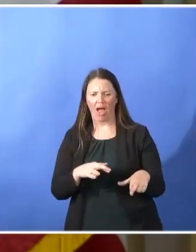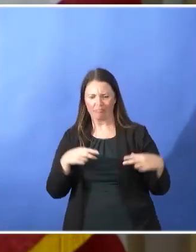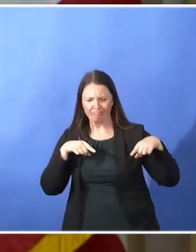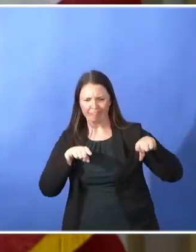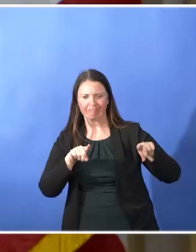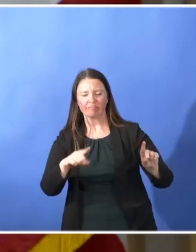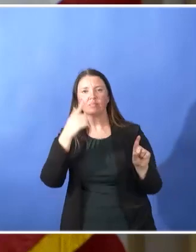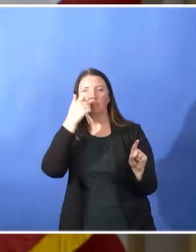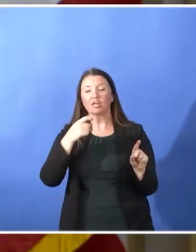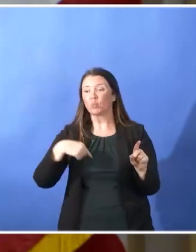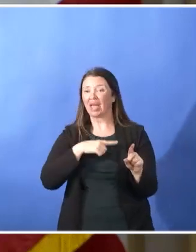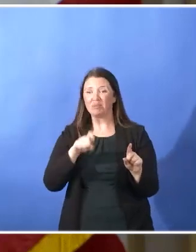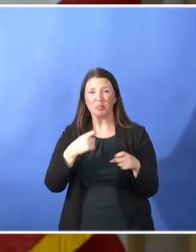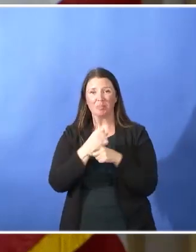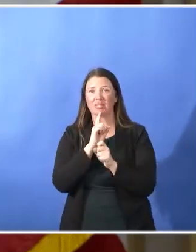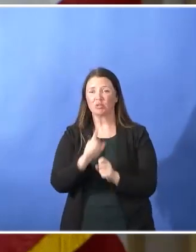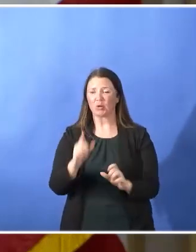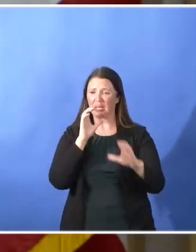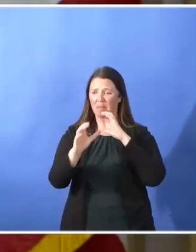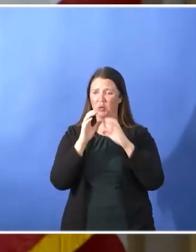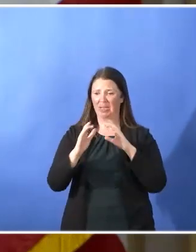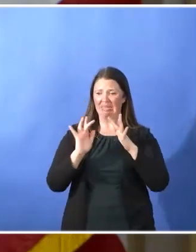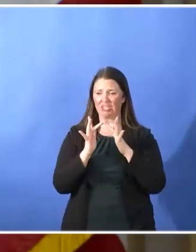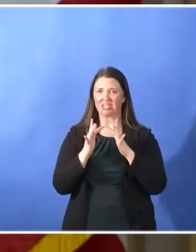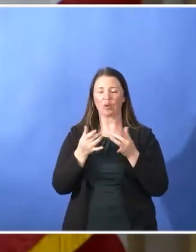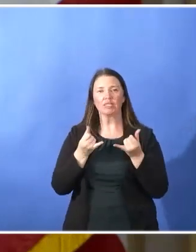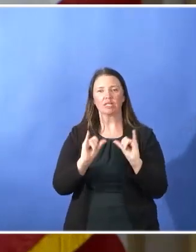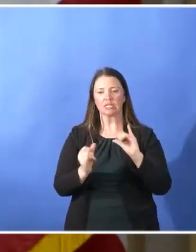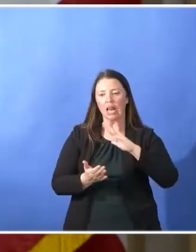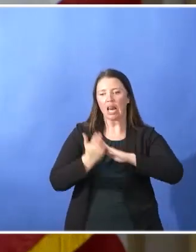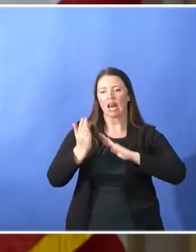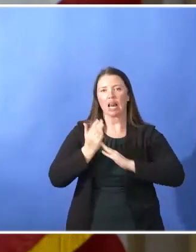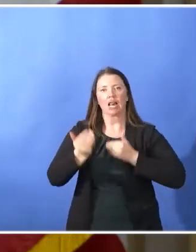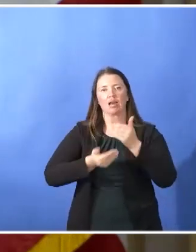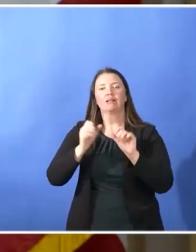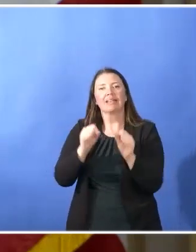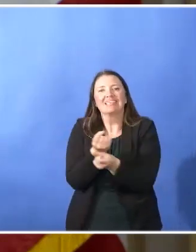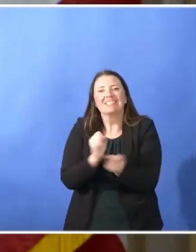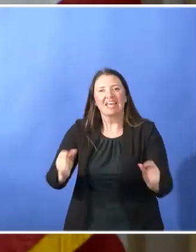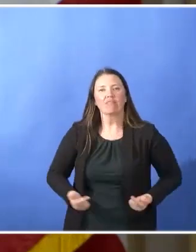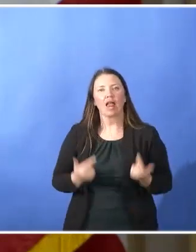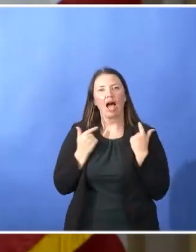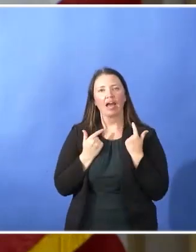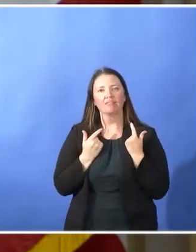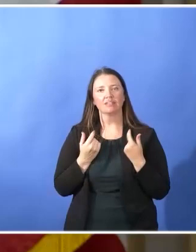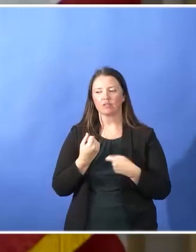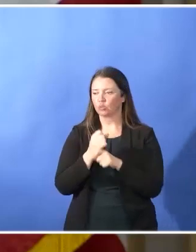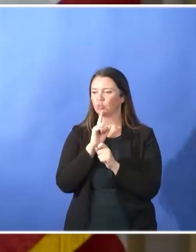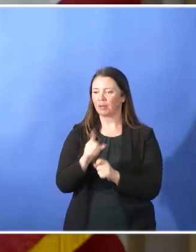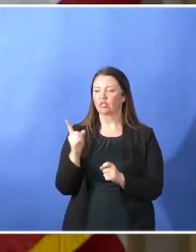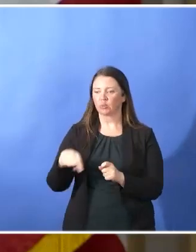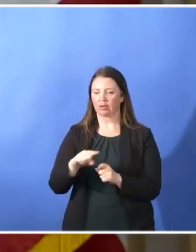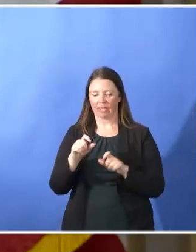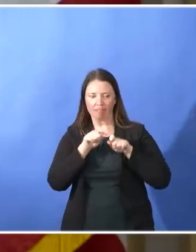ENSURING THEY DELIVER THE RIGHT EMERGENCY AND NATION TO PEOPLE AT THE RIGHT TIME -- INFORMATION TO PEOPLE AT THE